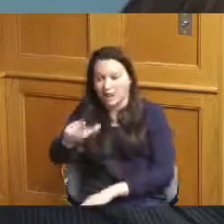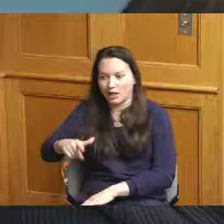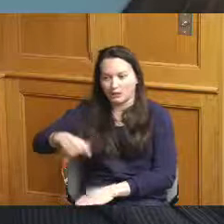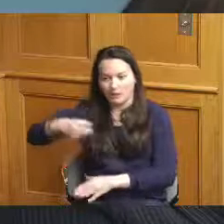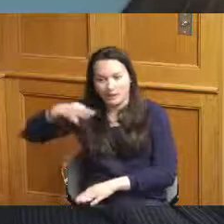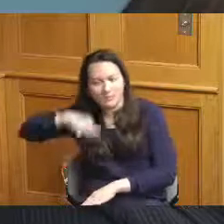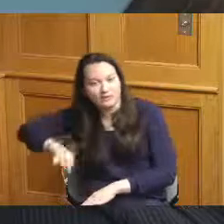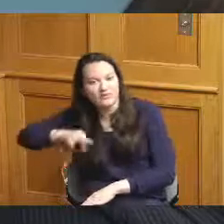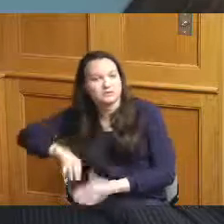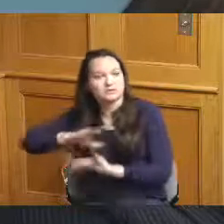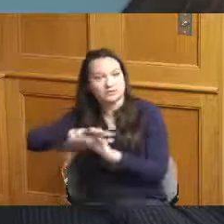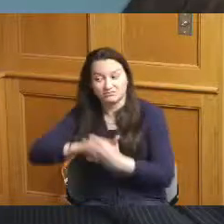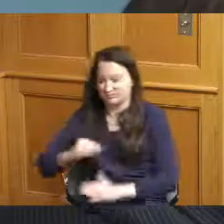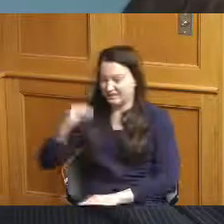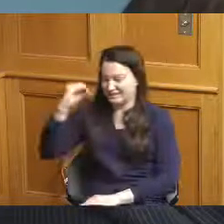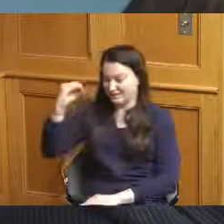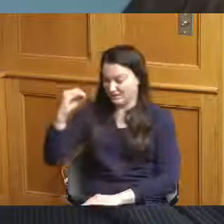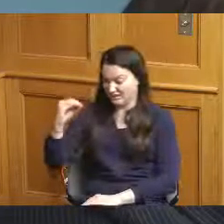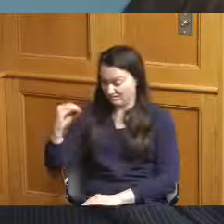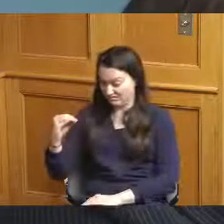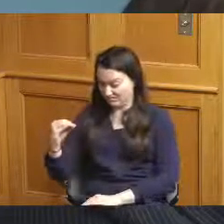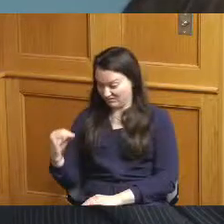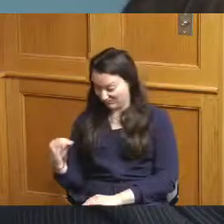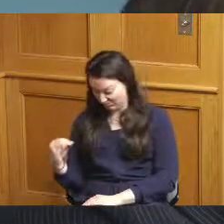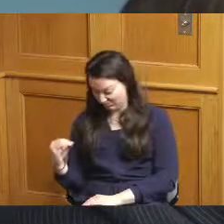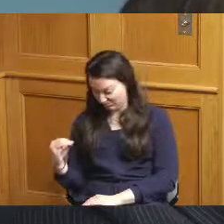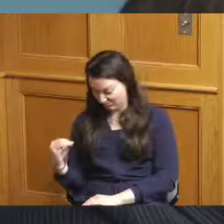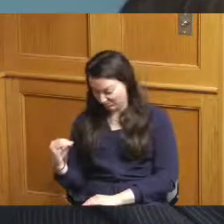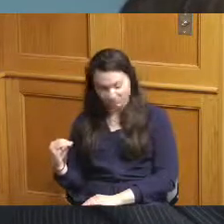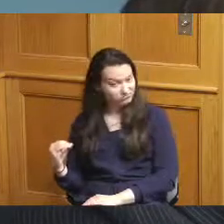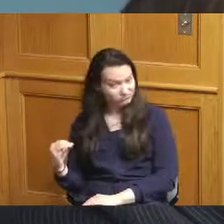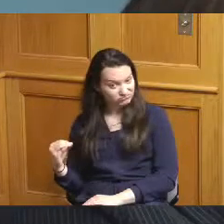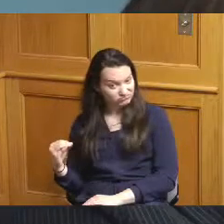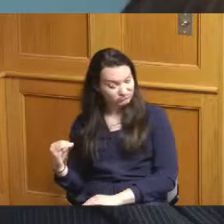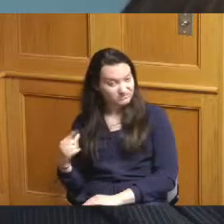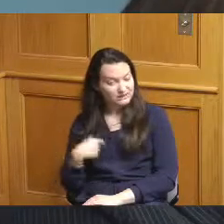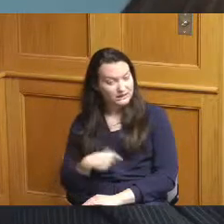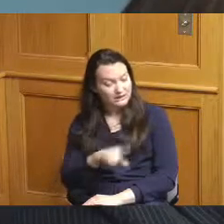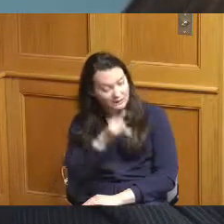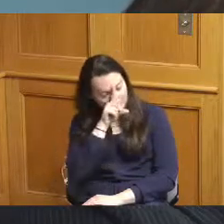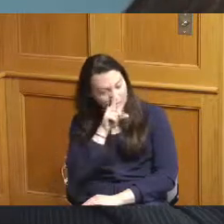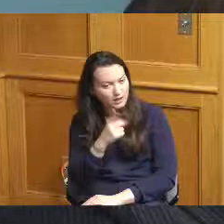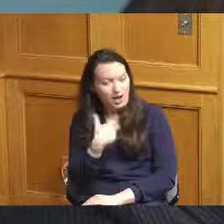those things so we got zero on the other end so I do think that you know I didn't want to just leave